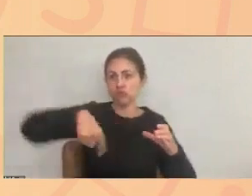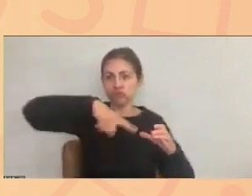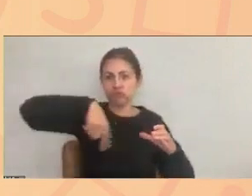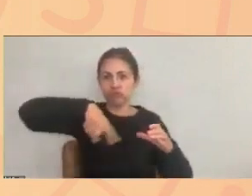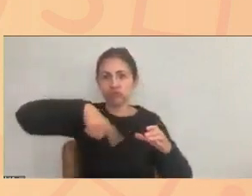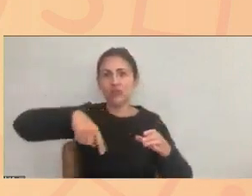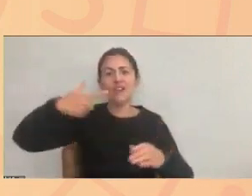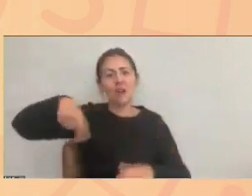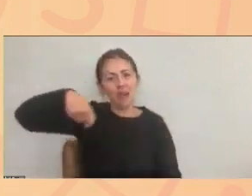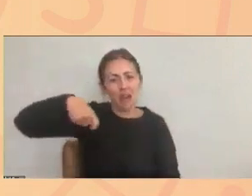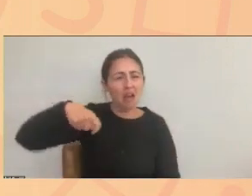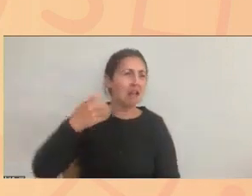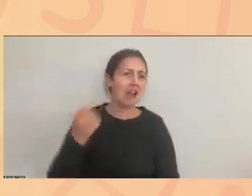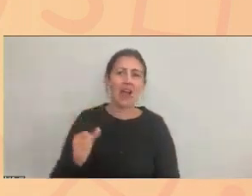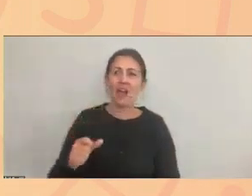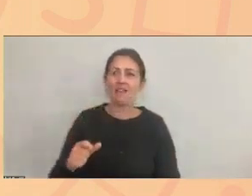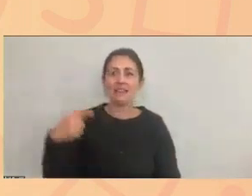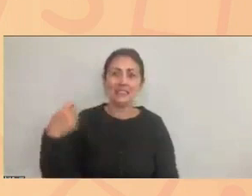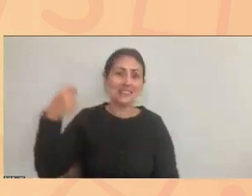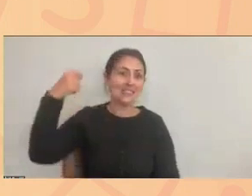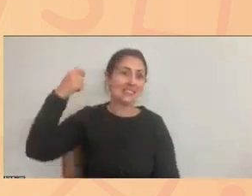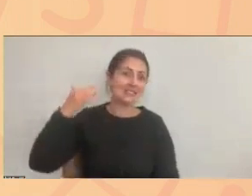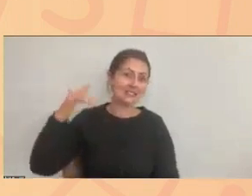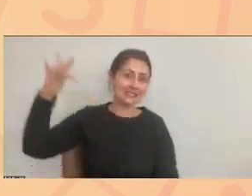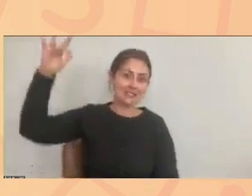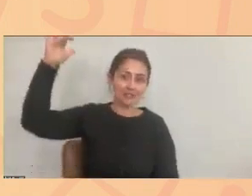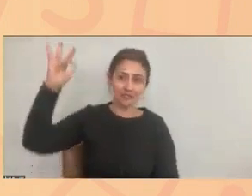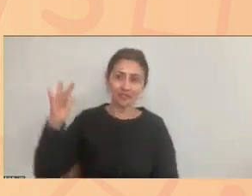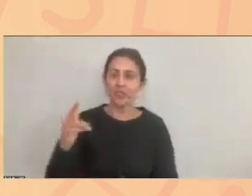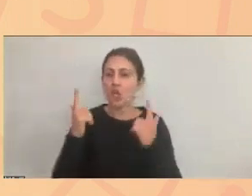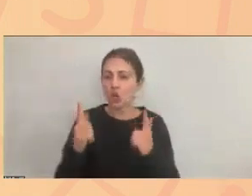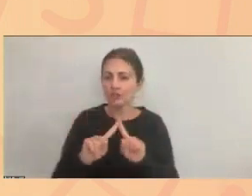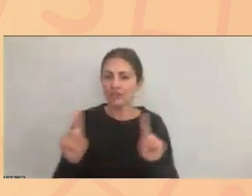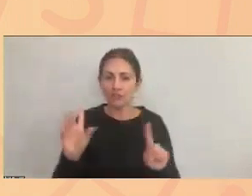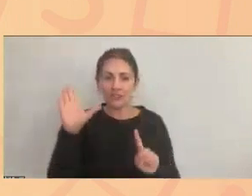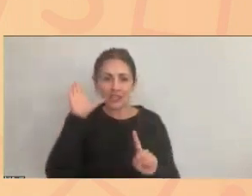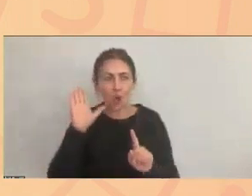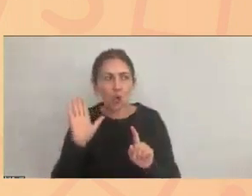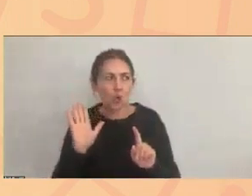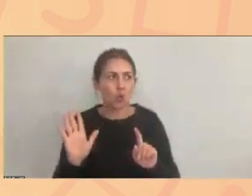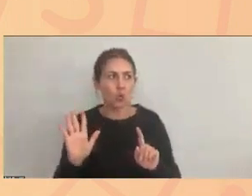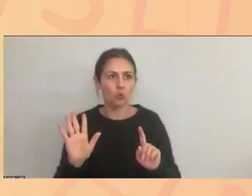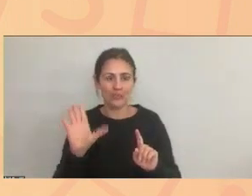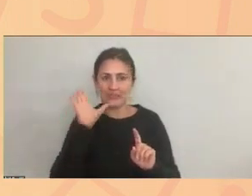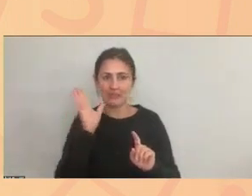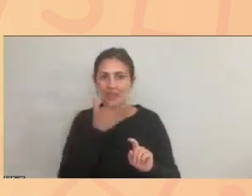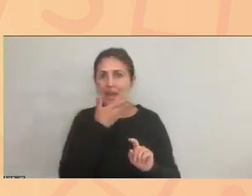We have a lot of long ringing sounds, just lots of different sounds that are very evocative and sort of support the storytelling work.